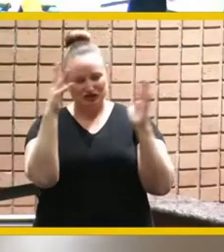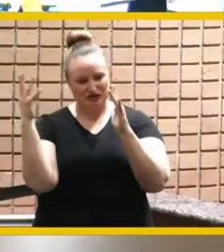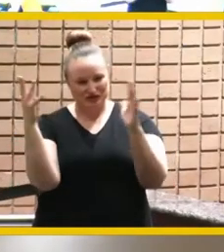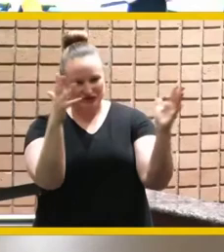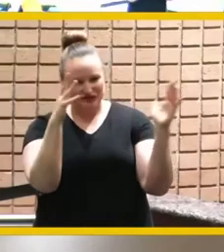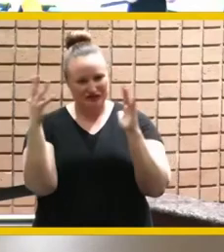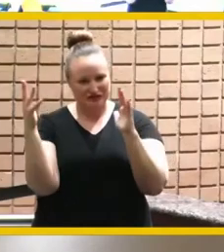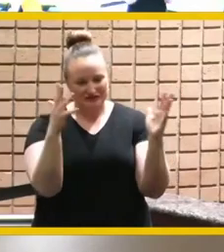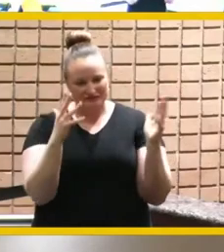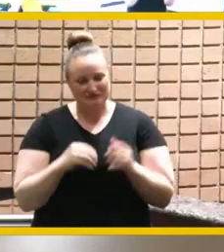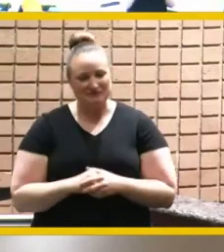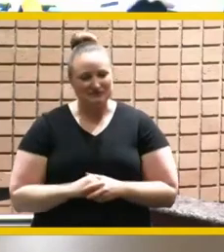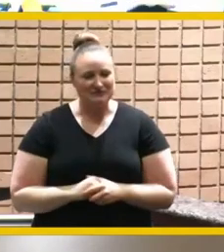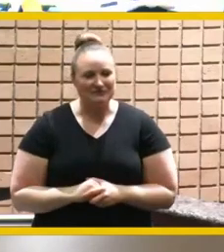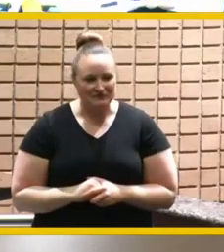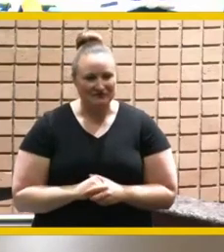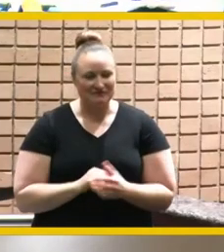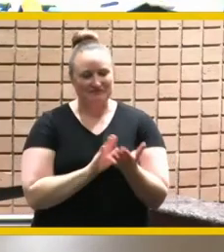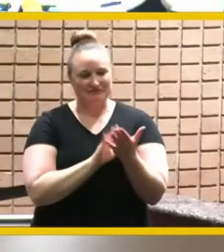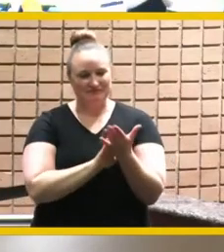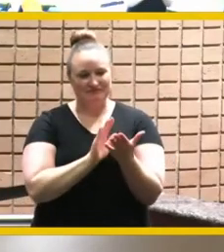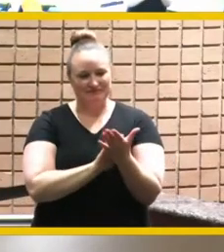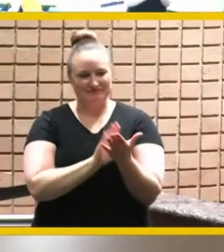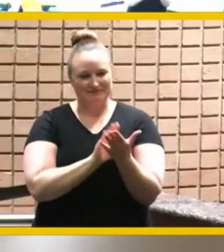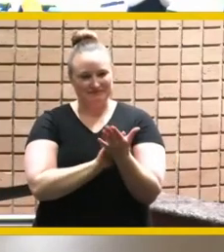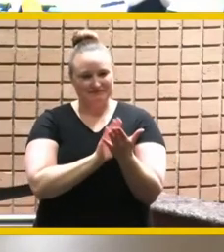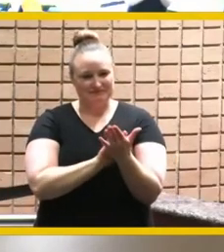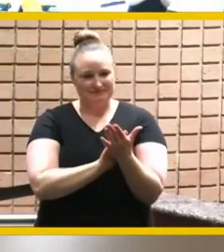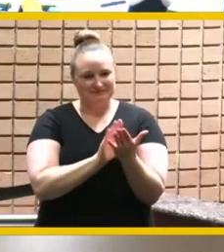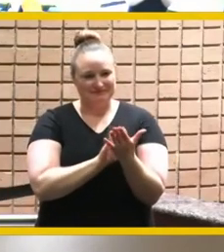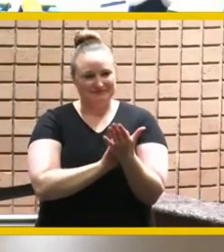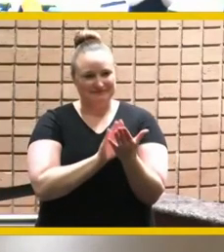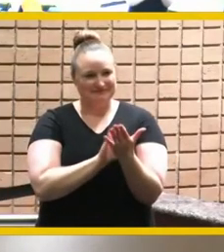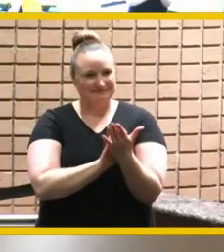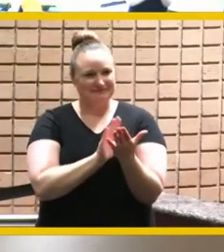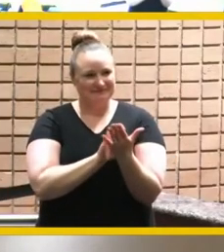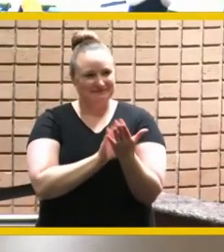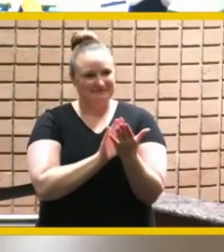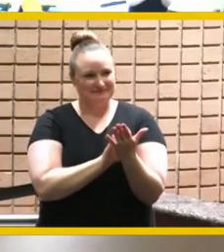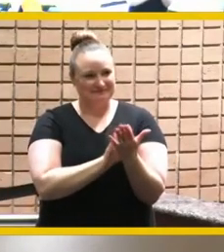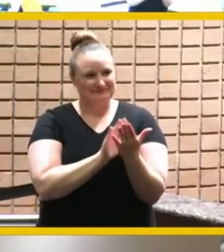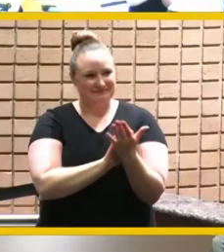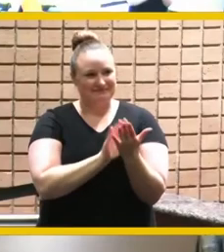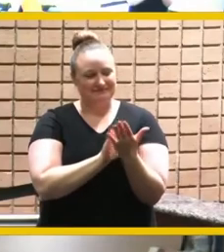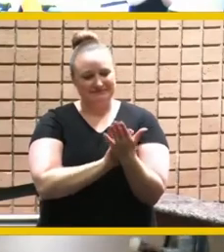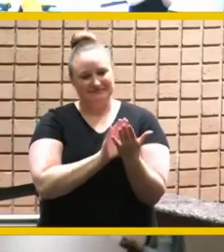so